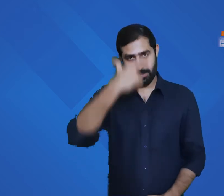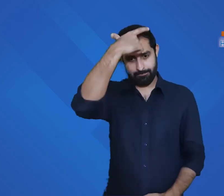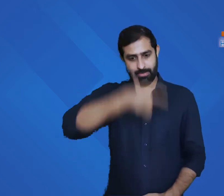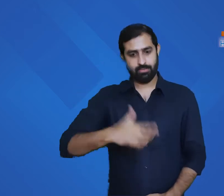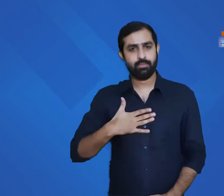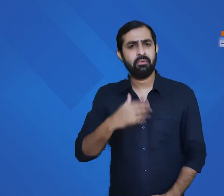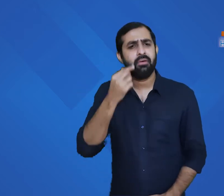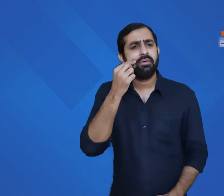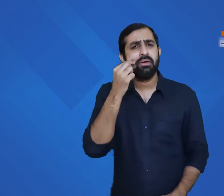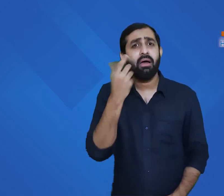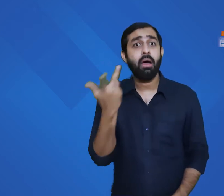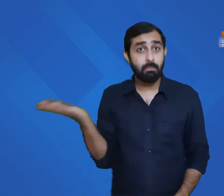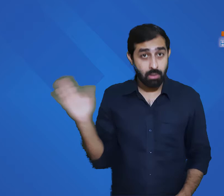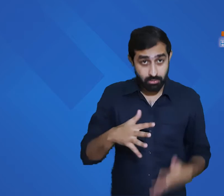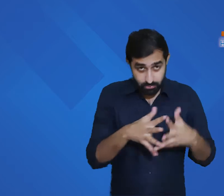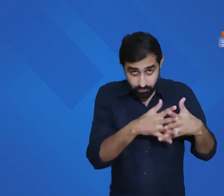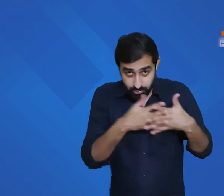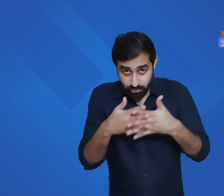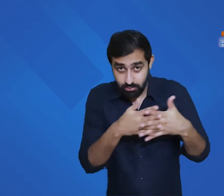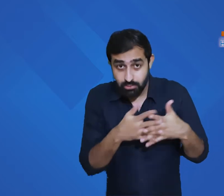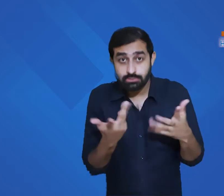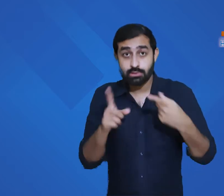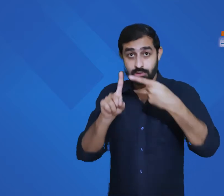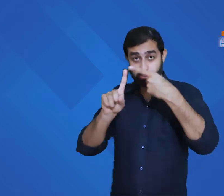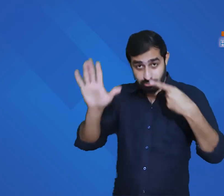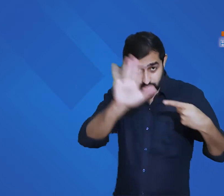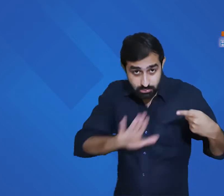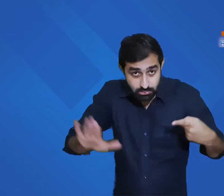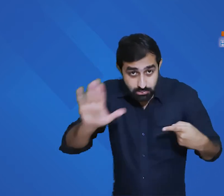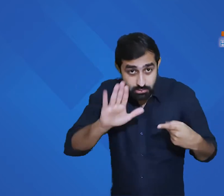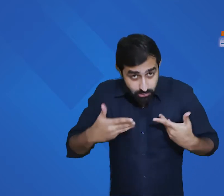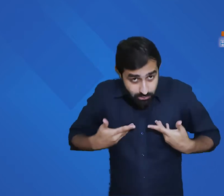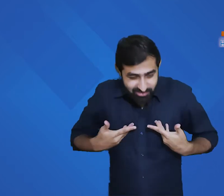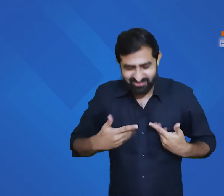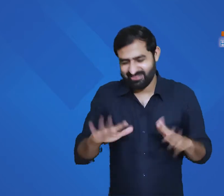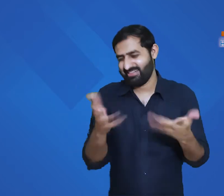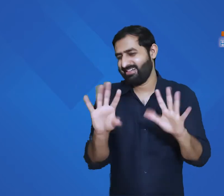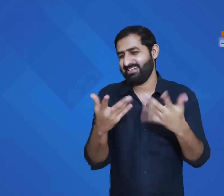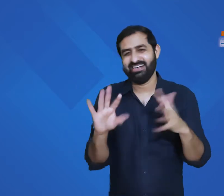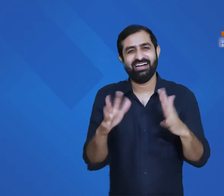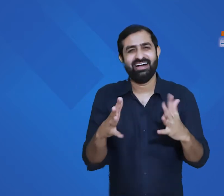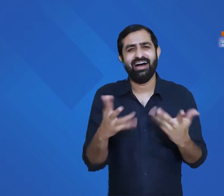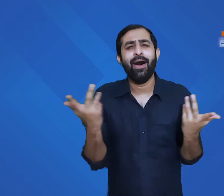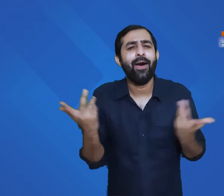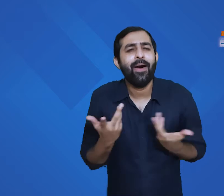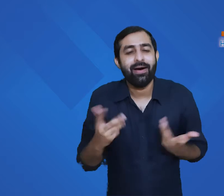National identity is a person's identity or sense of belonging to one state or nation. For example,